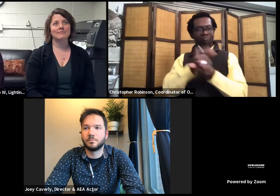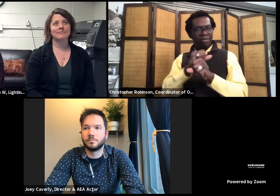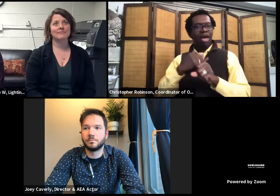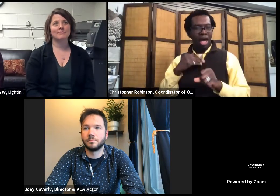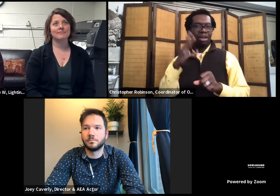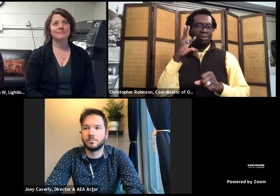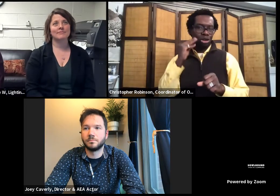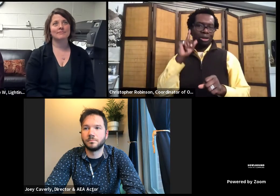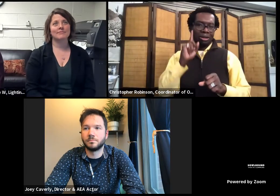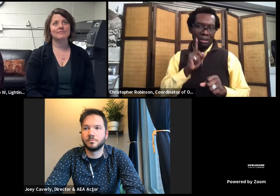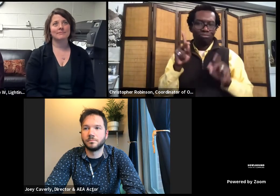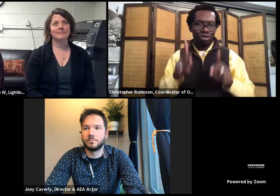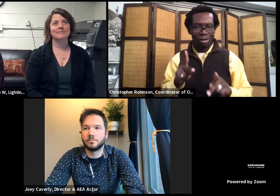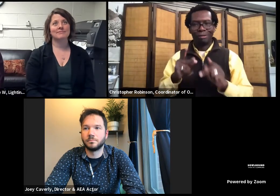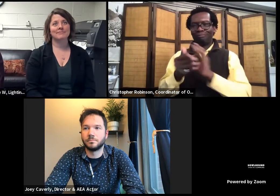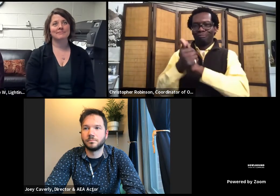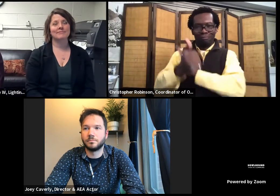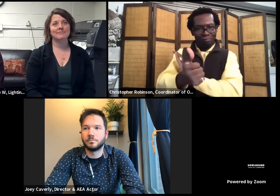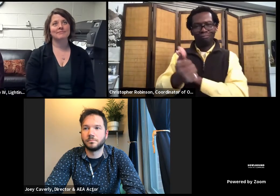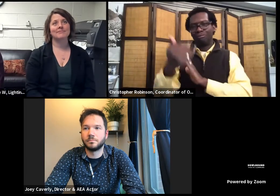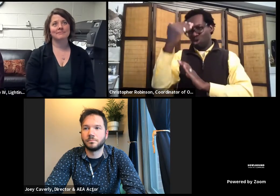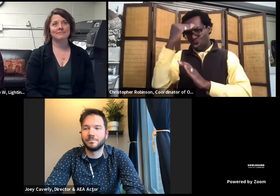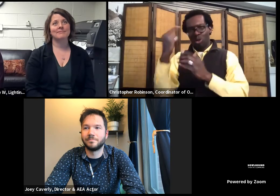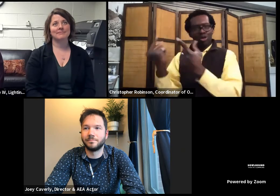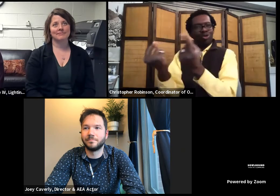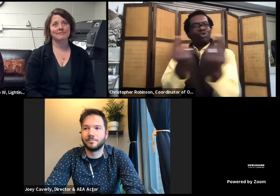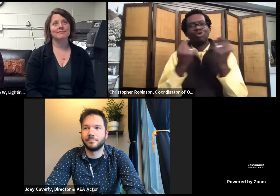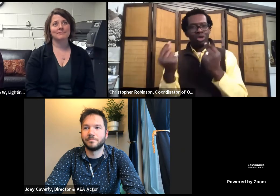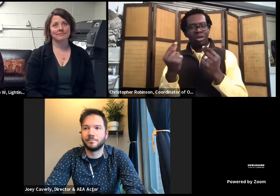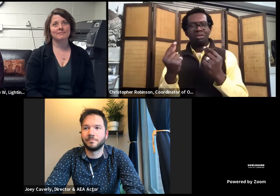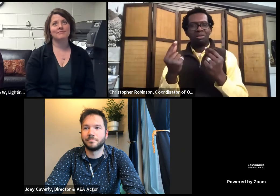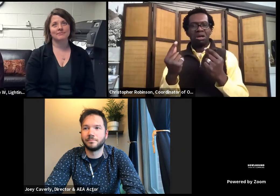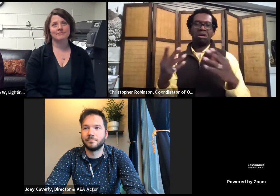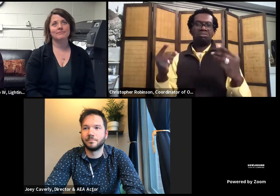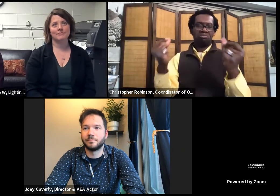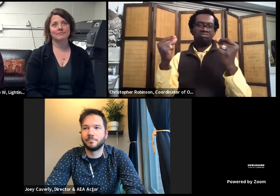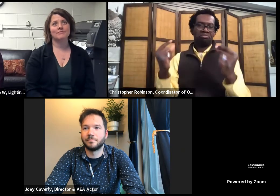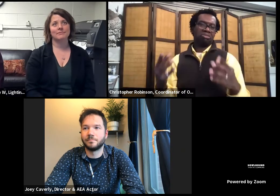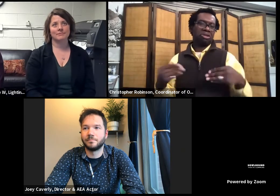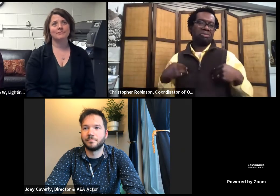helps them know what to negotiate, they know they have an experienced deaf artist,